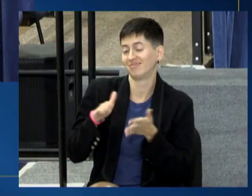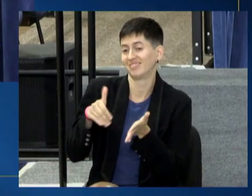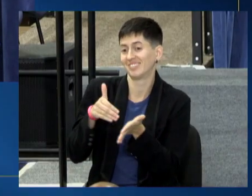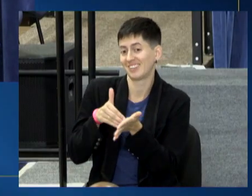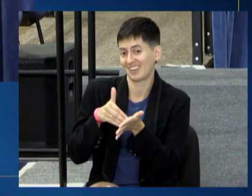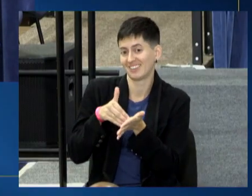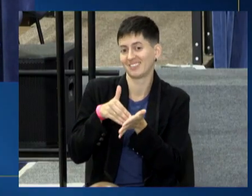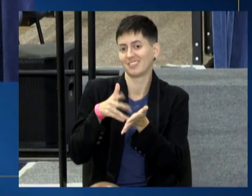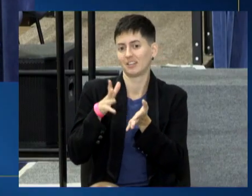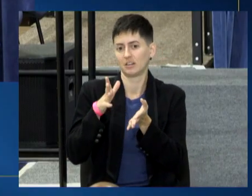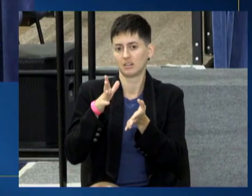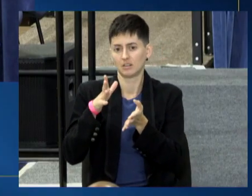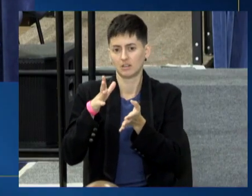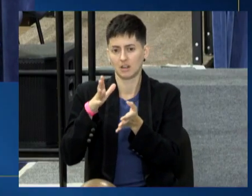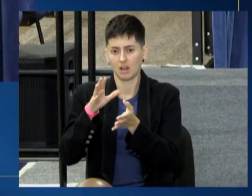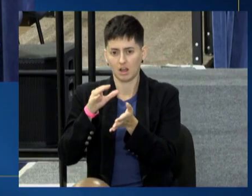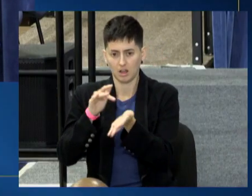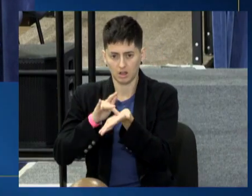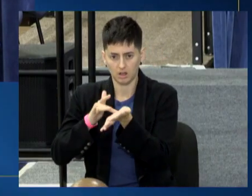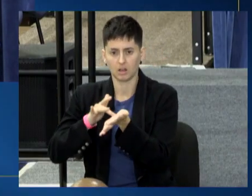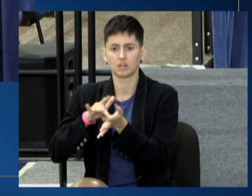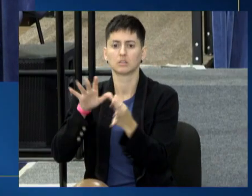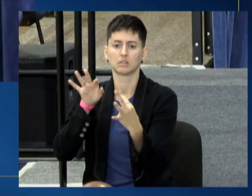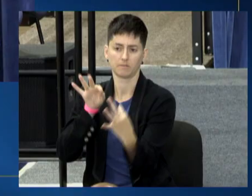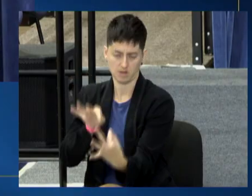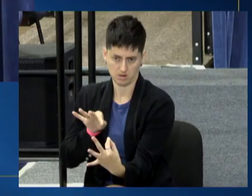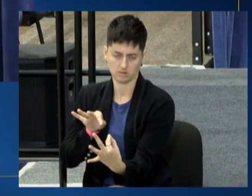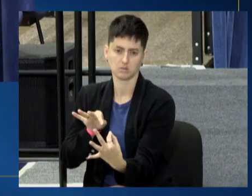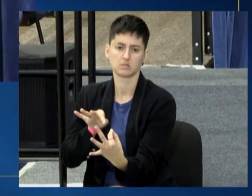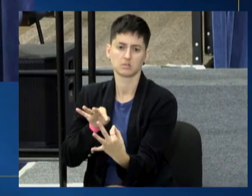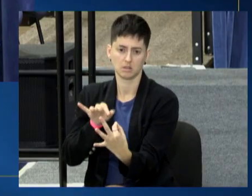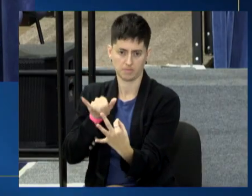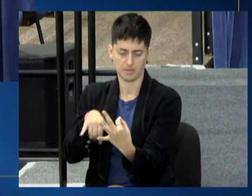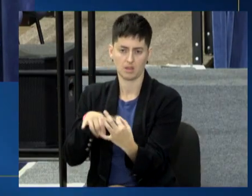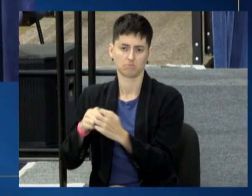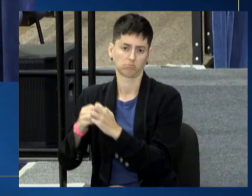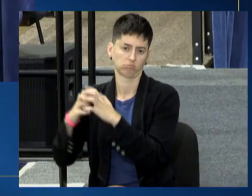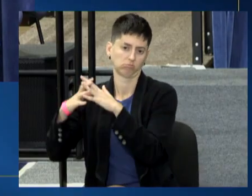was authorized by the 21st Century Cures Act and established in 2017 as